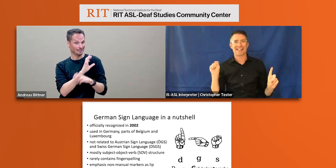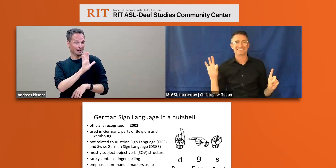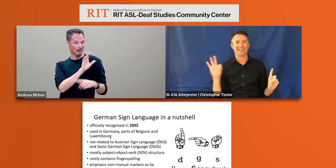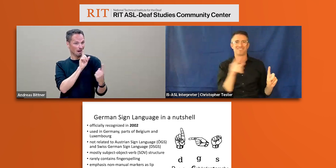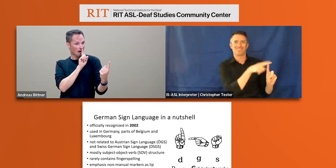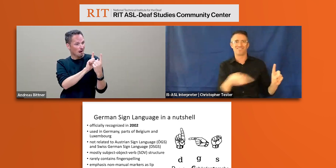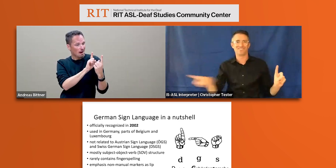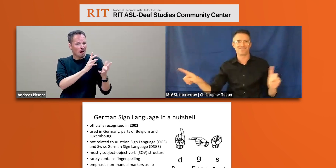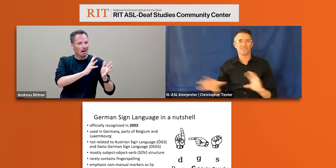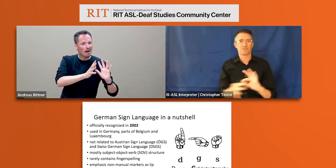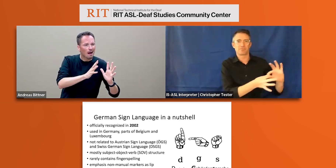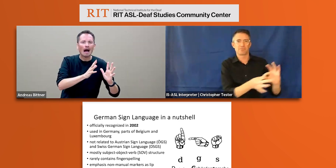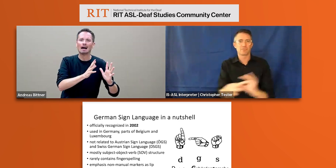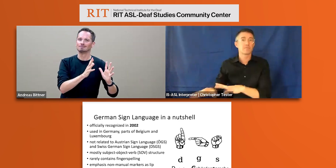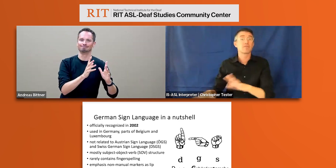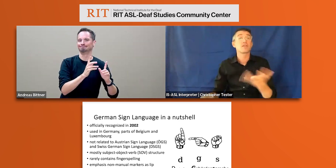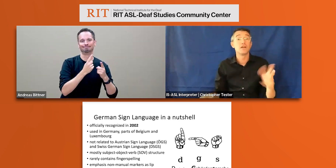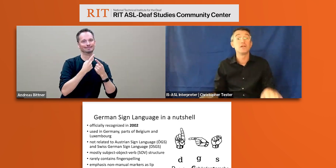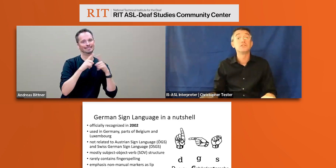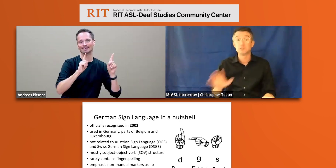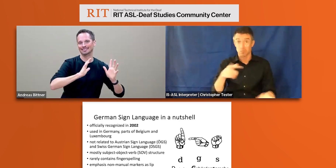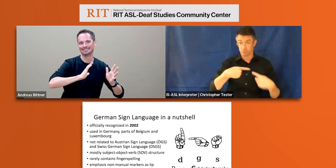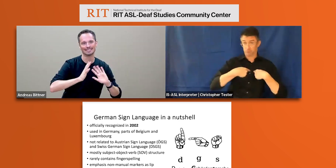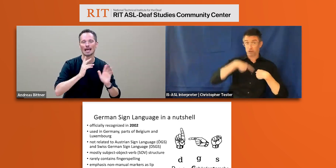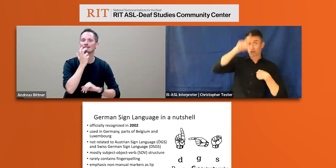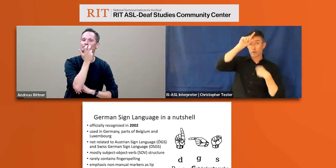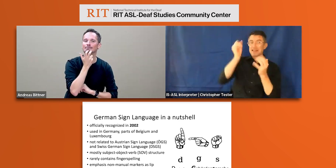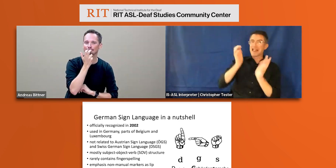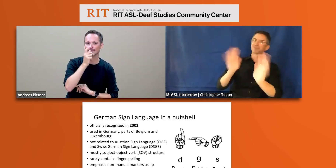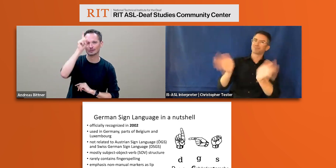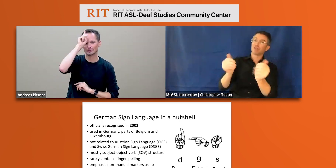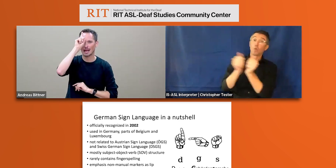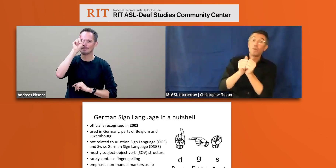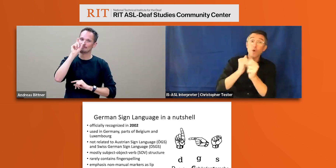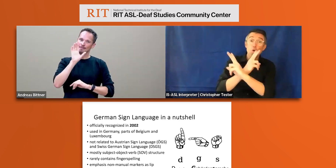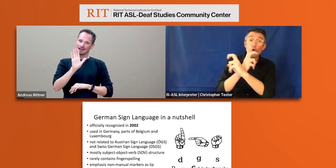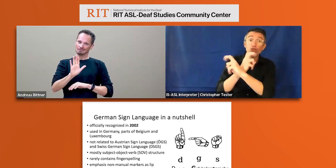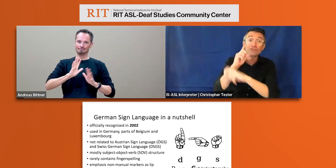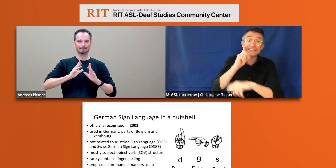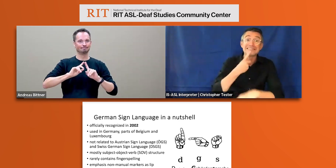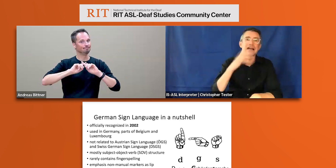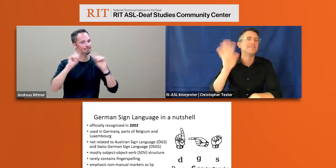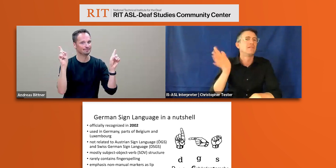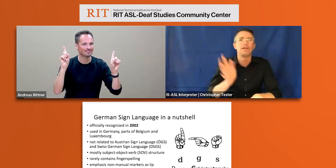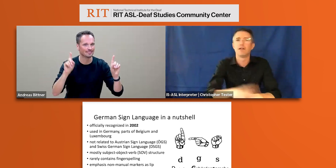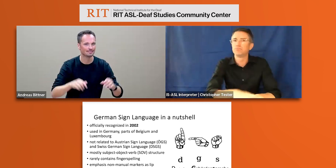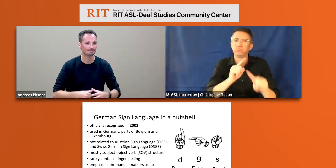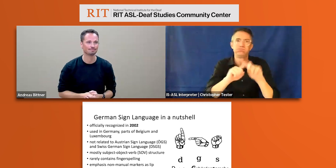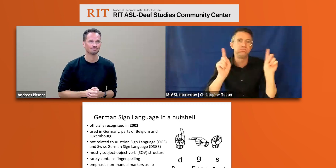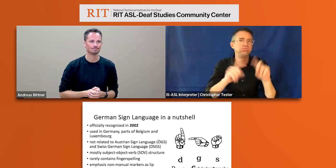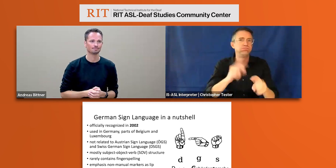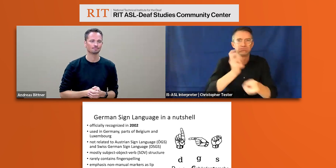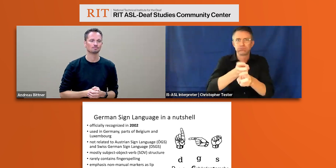Austrian sign language has many influences from French sign language.